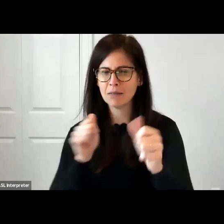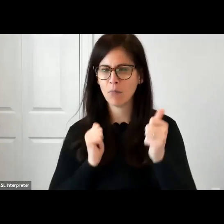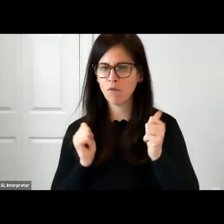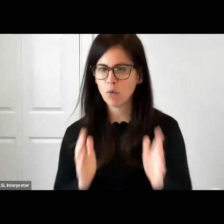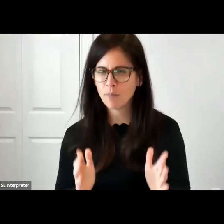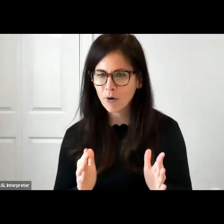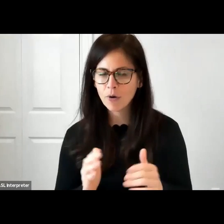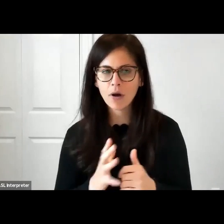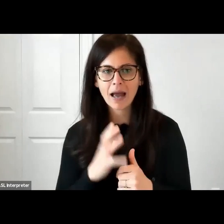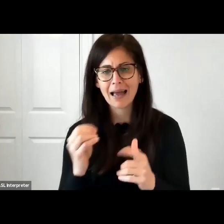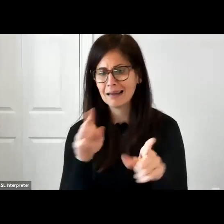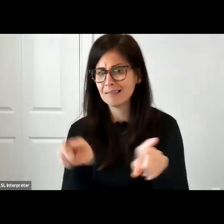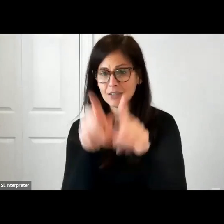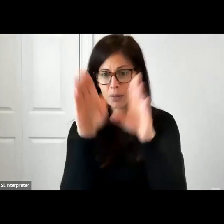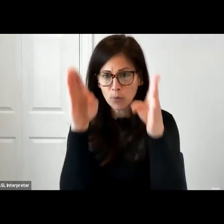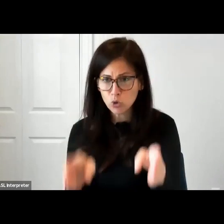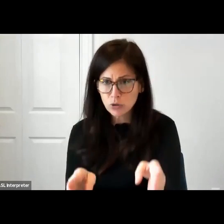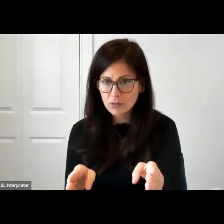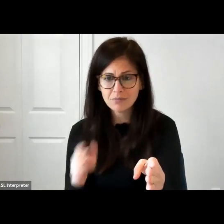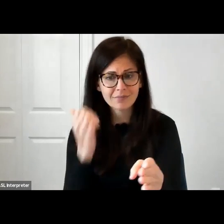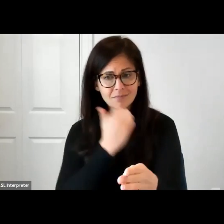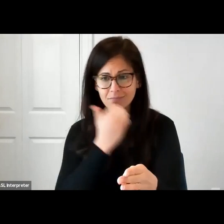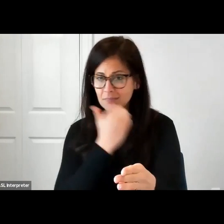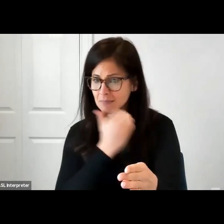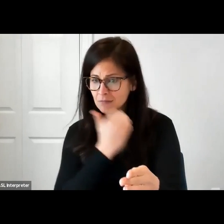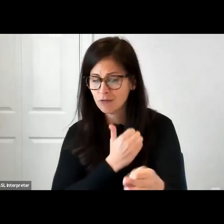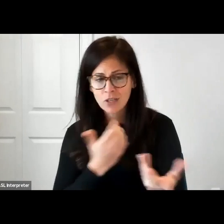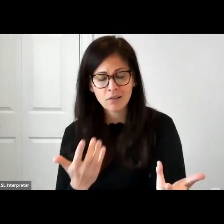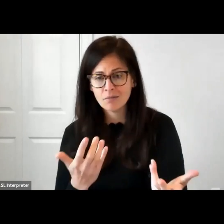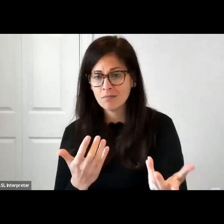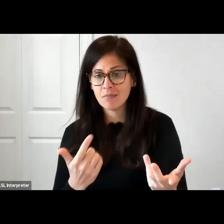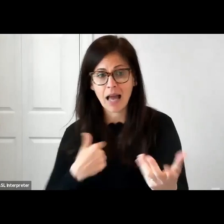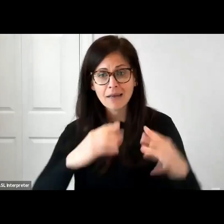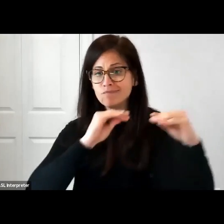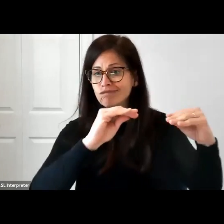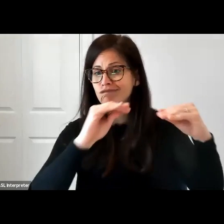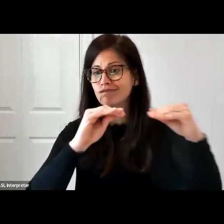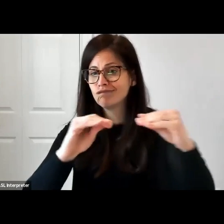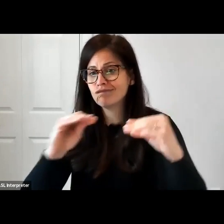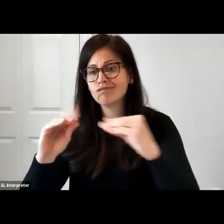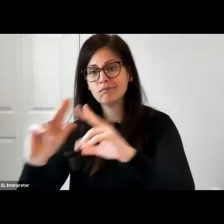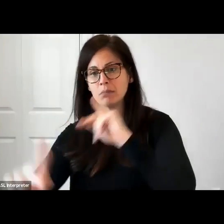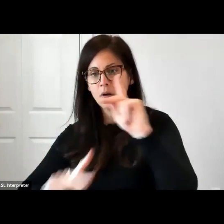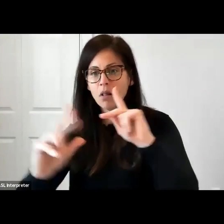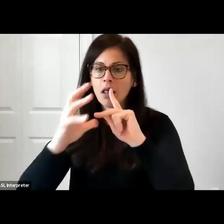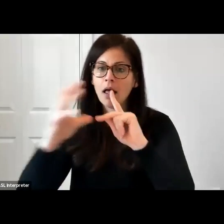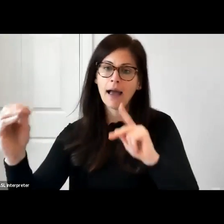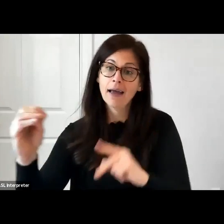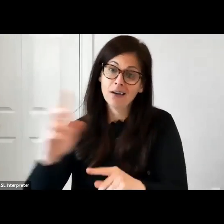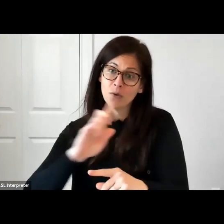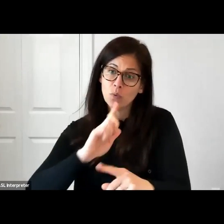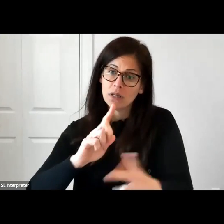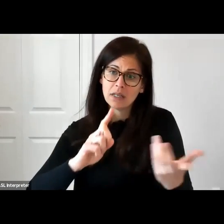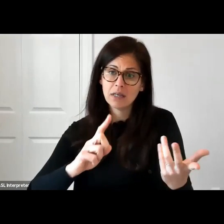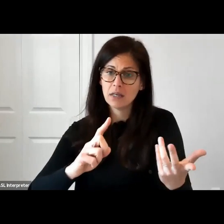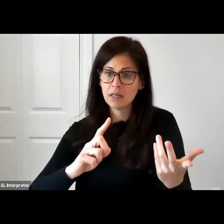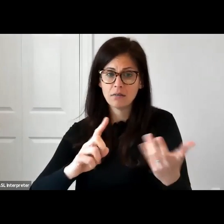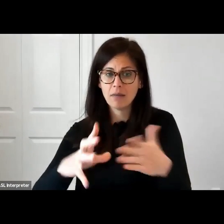and just as a person every day, is educating people and just really leading by example.